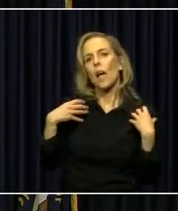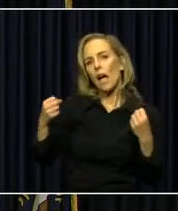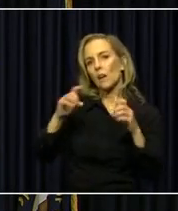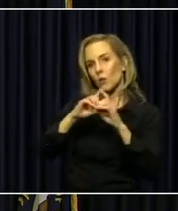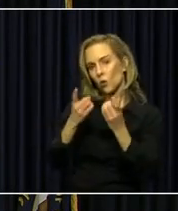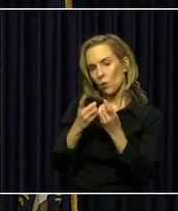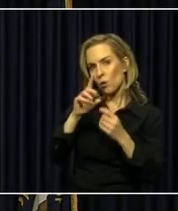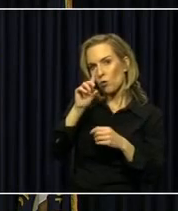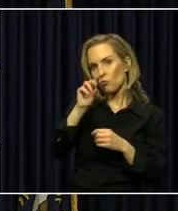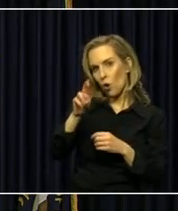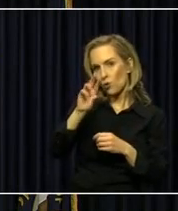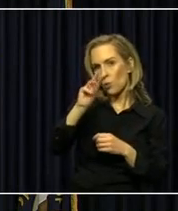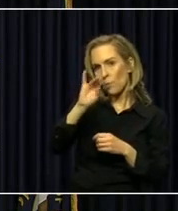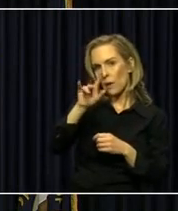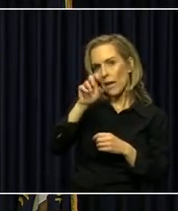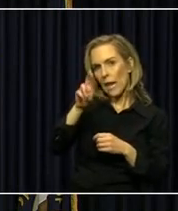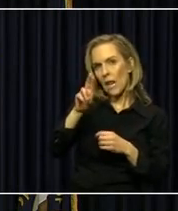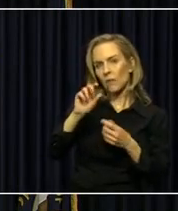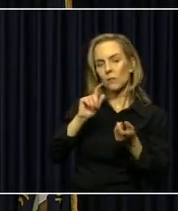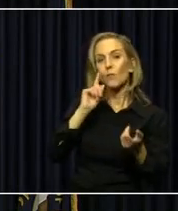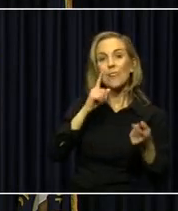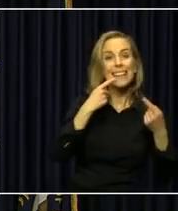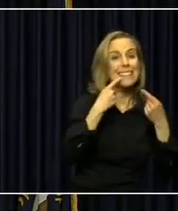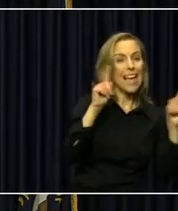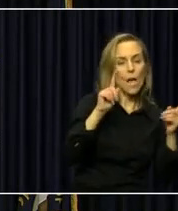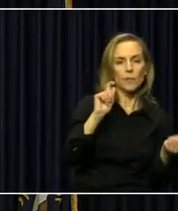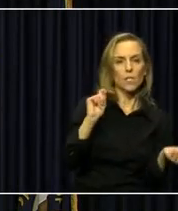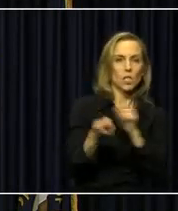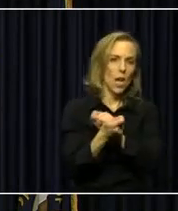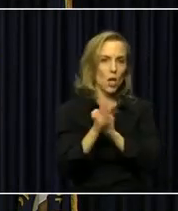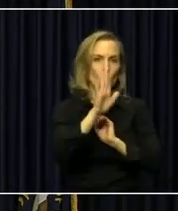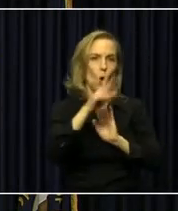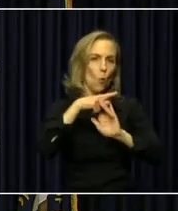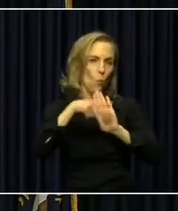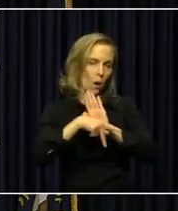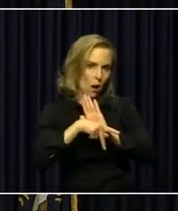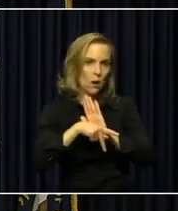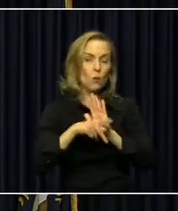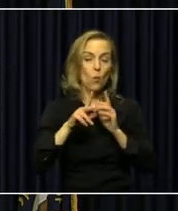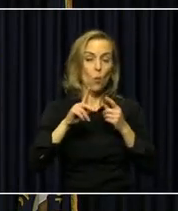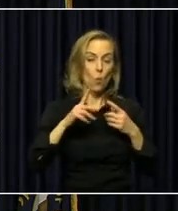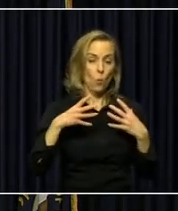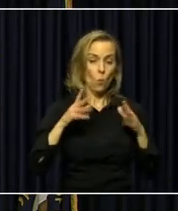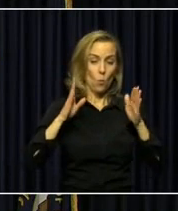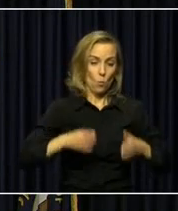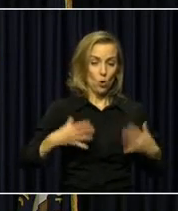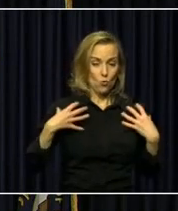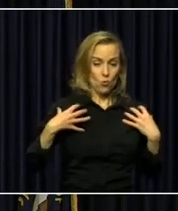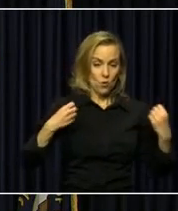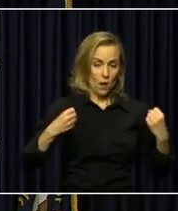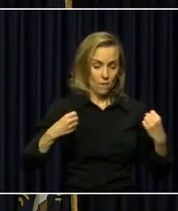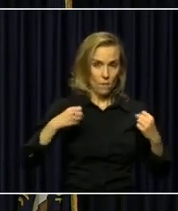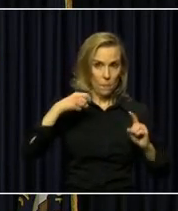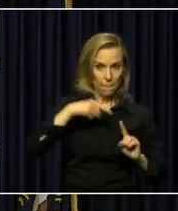I'M CONFIDENT THAT WE HAVE DONE EVERYTHING WITHIN OUR AUTHORITY,